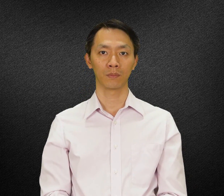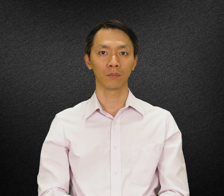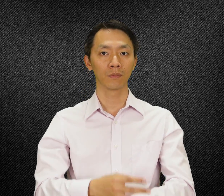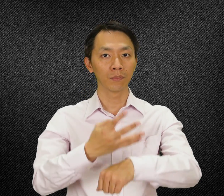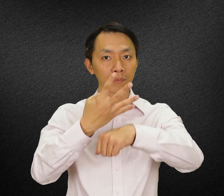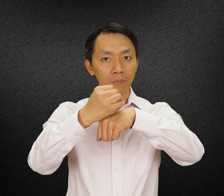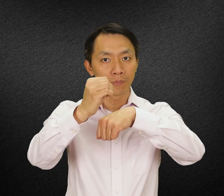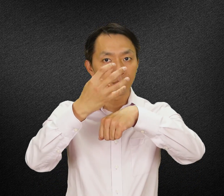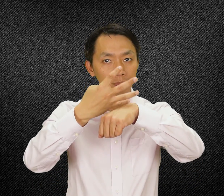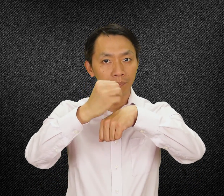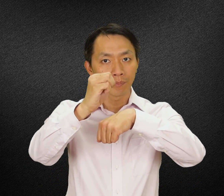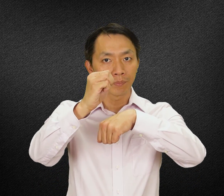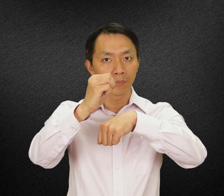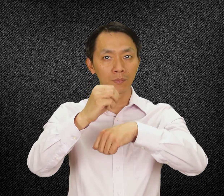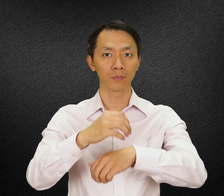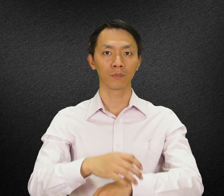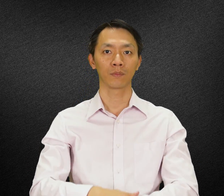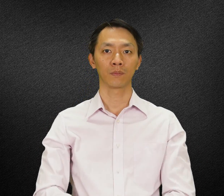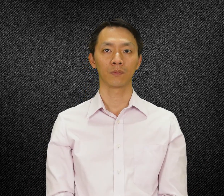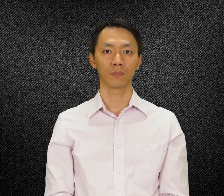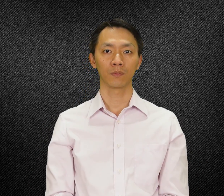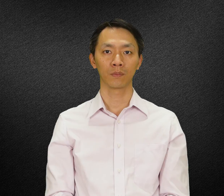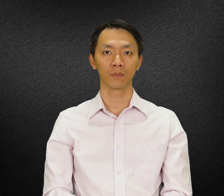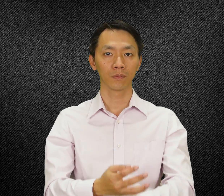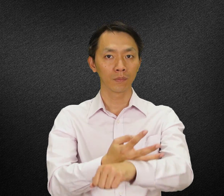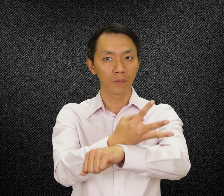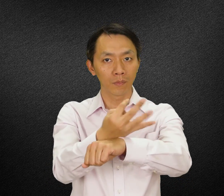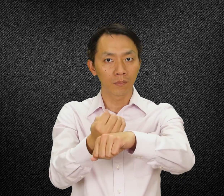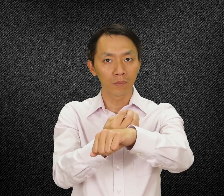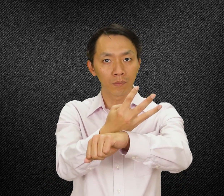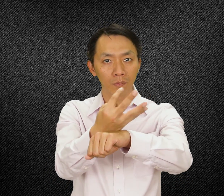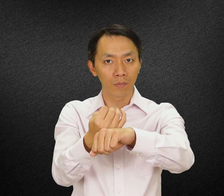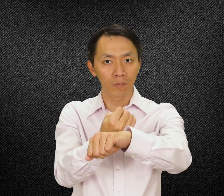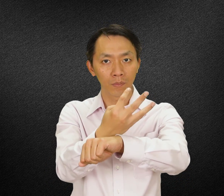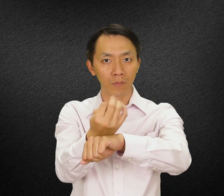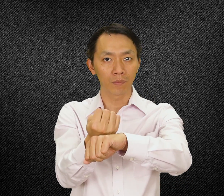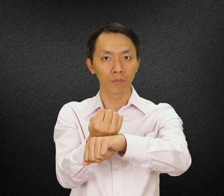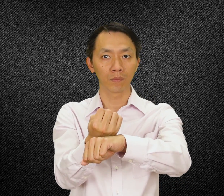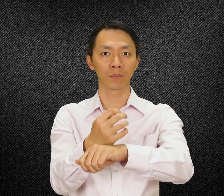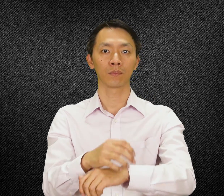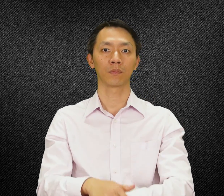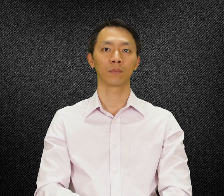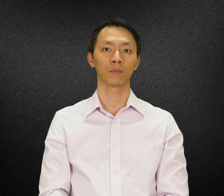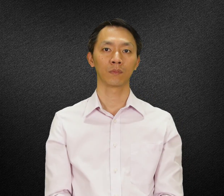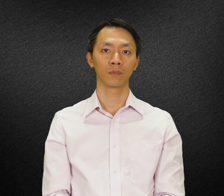how many minutes ? (northern dialect) how many hours?